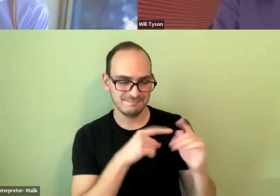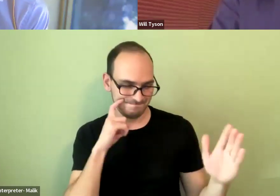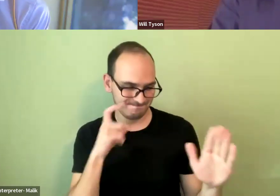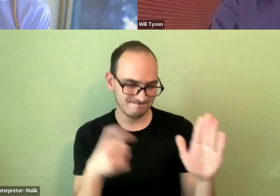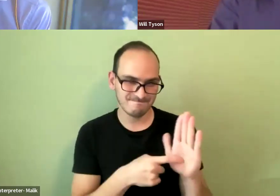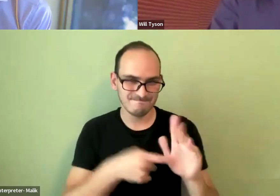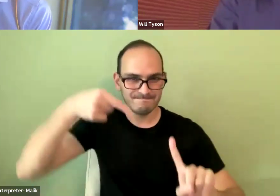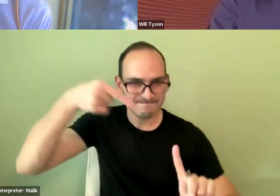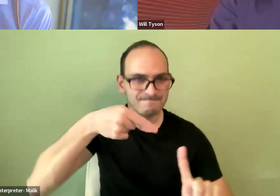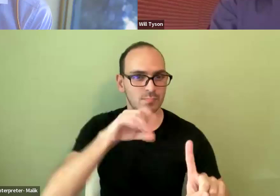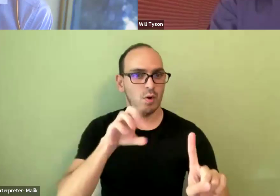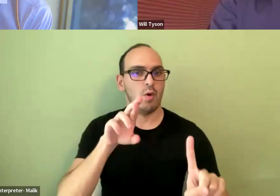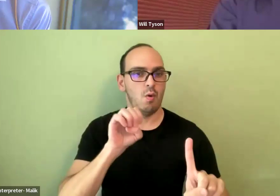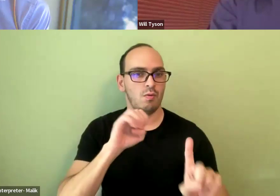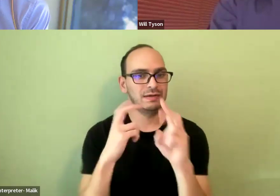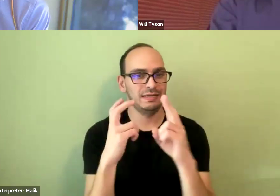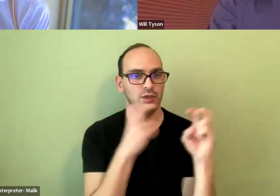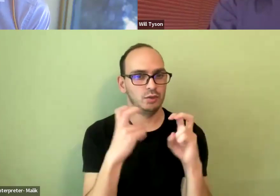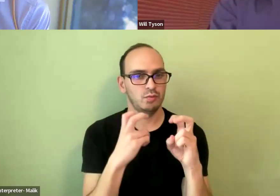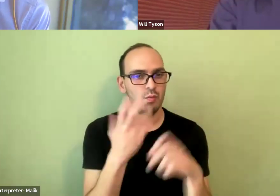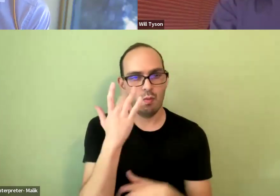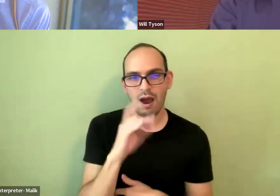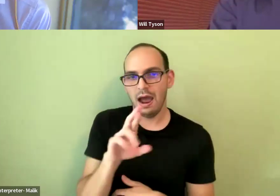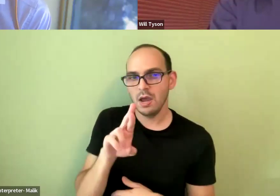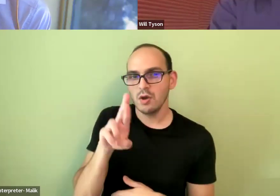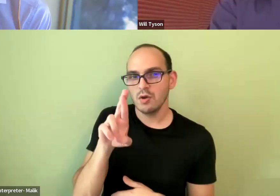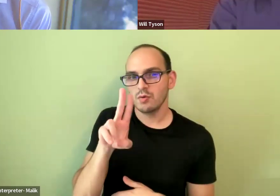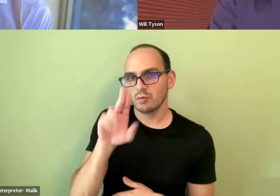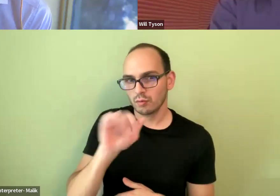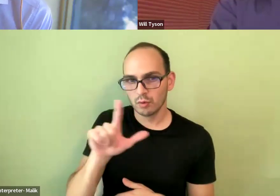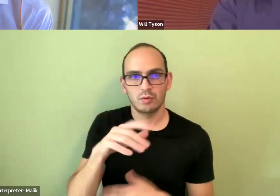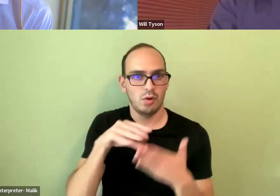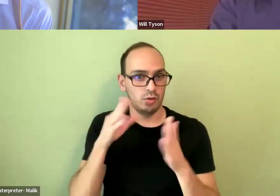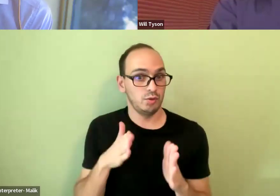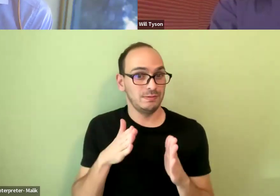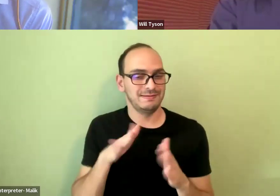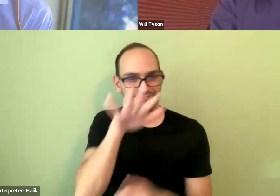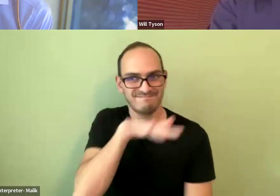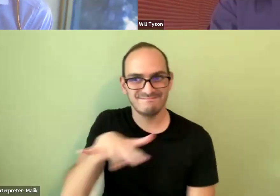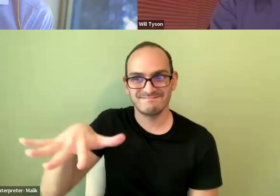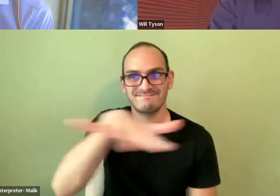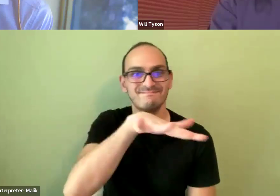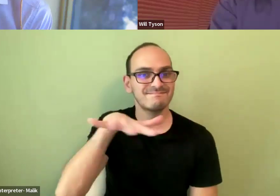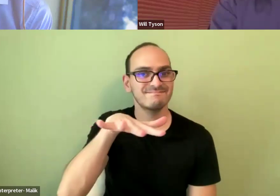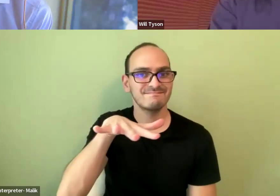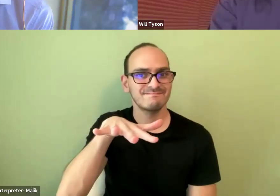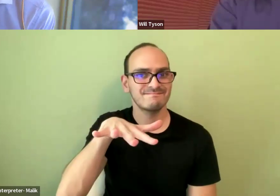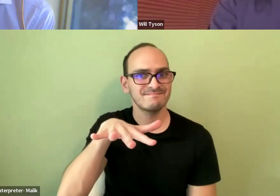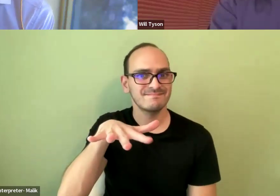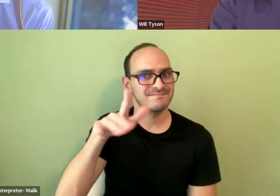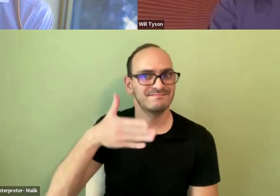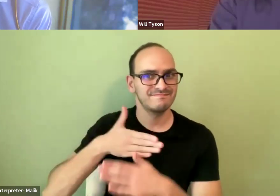here. What is it about rural students in the area that prevent them,